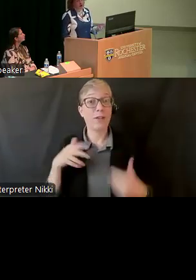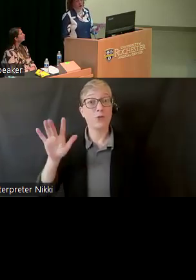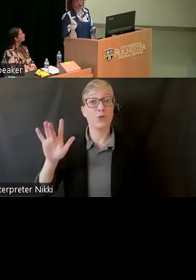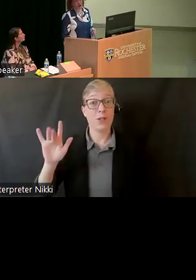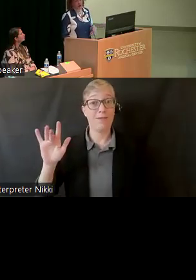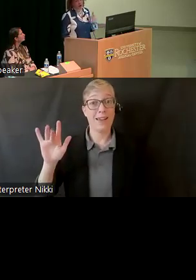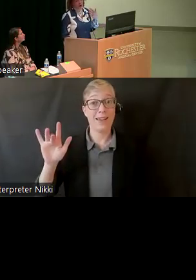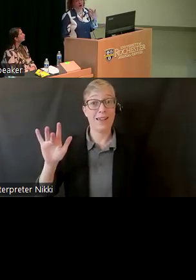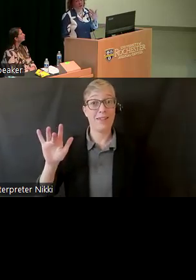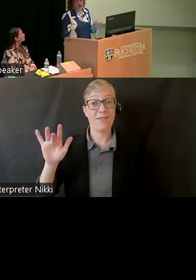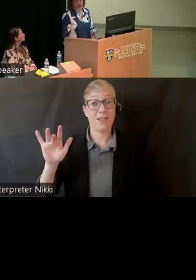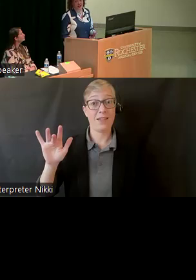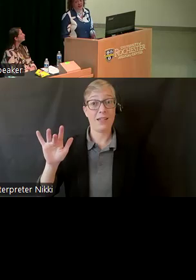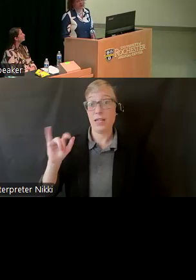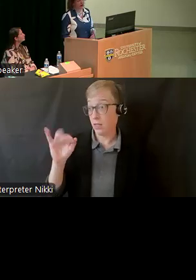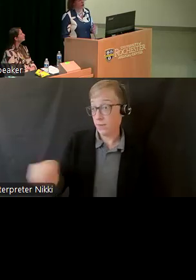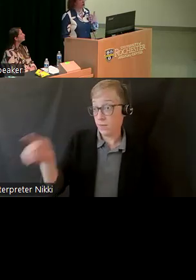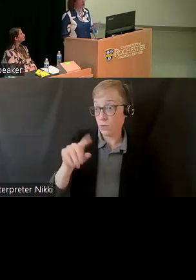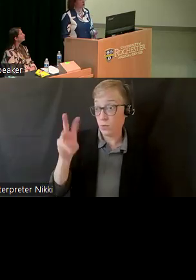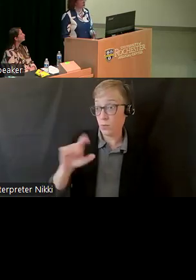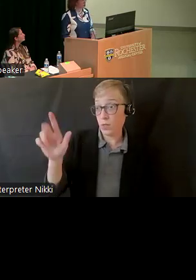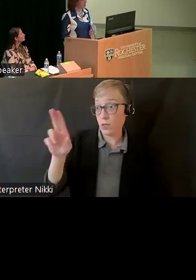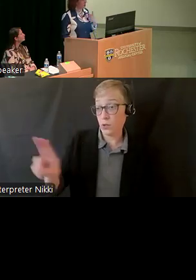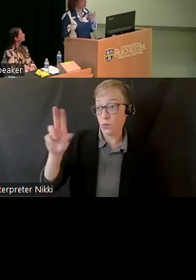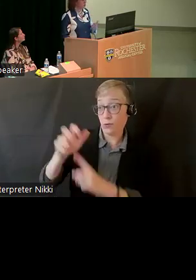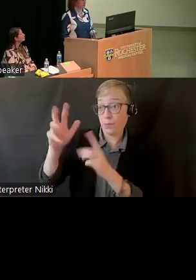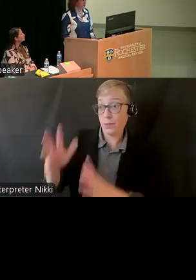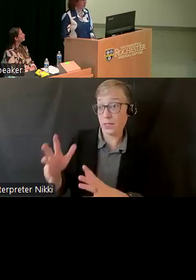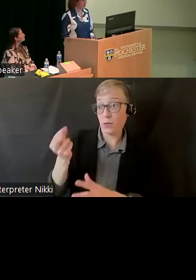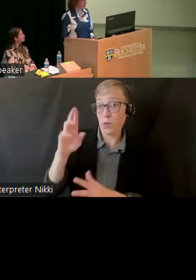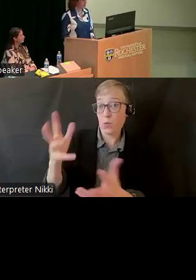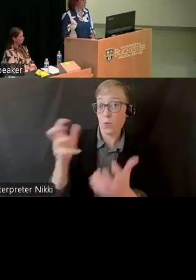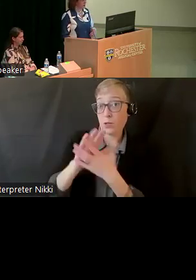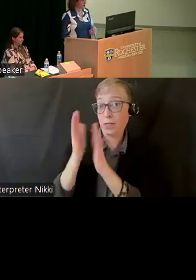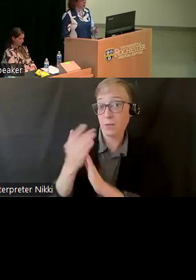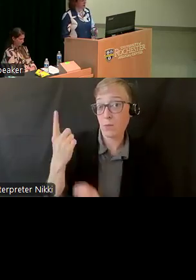a wellu champion or you're interested in being one please reach out it's really simple to do